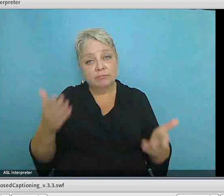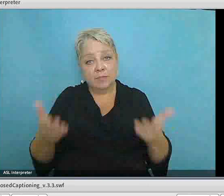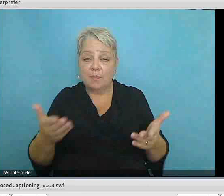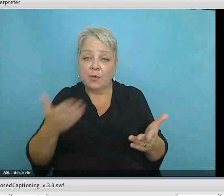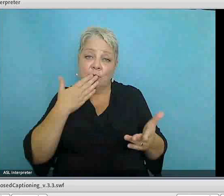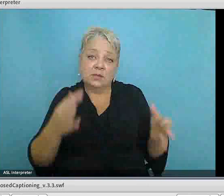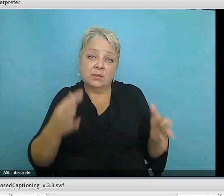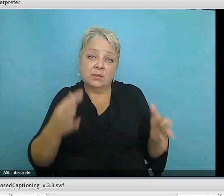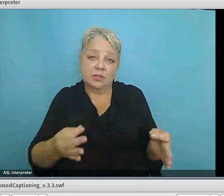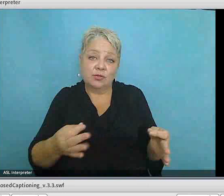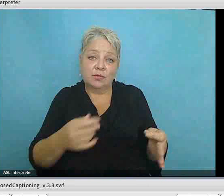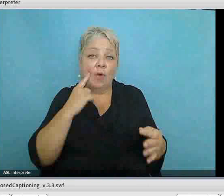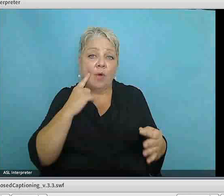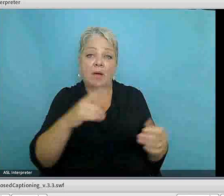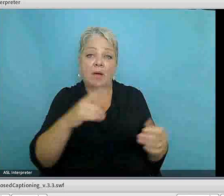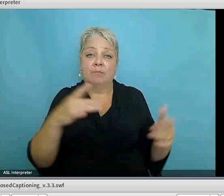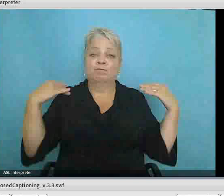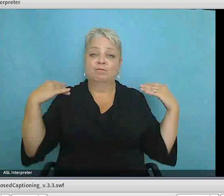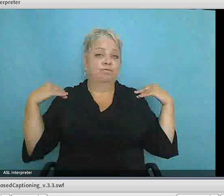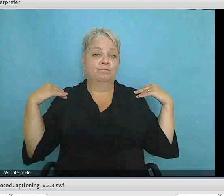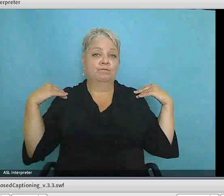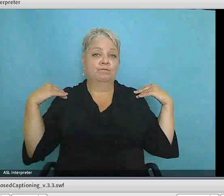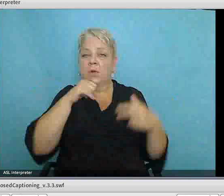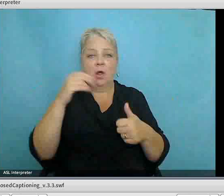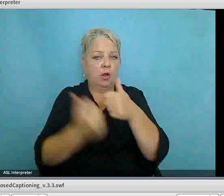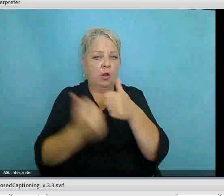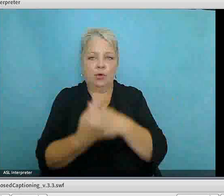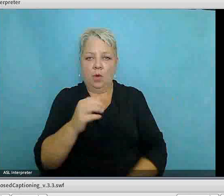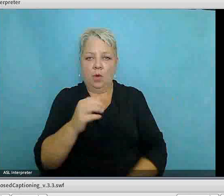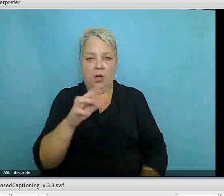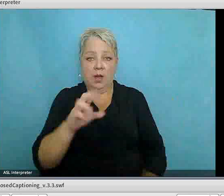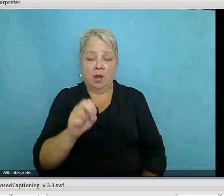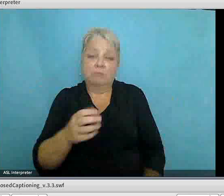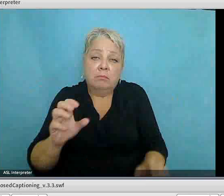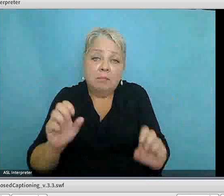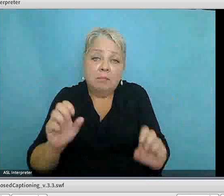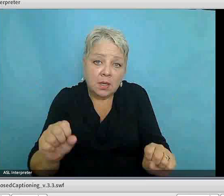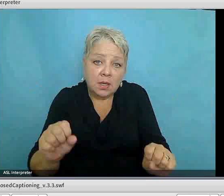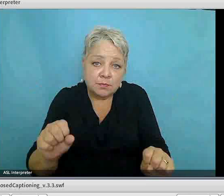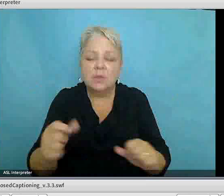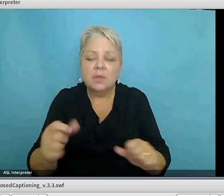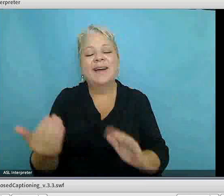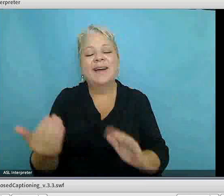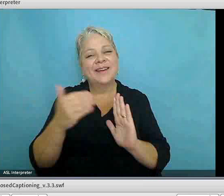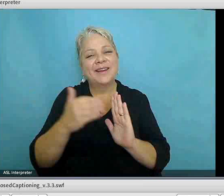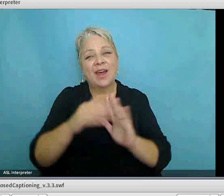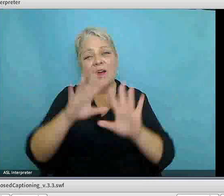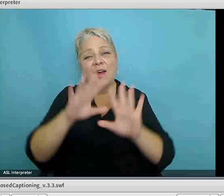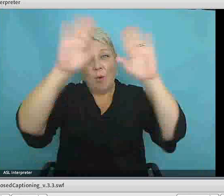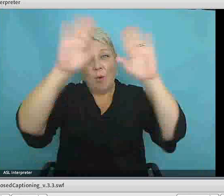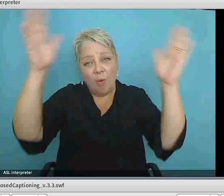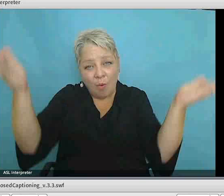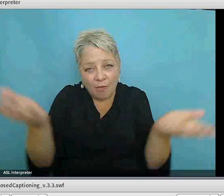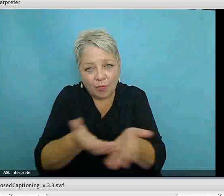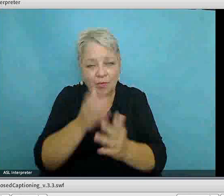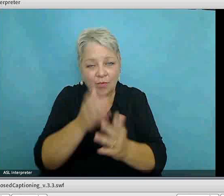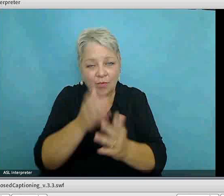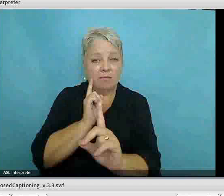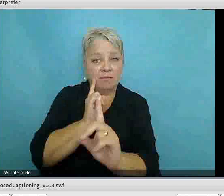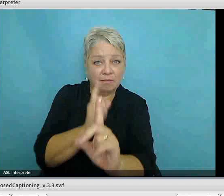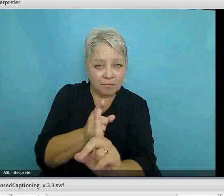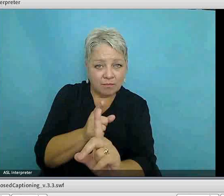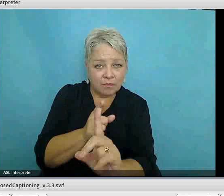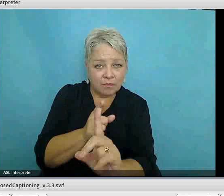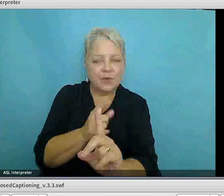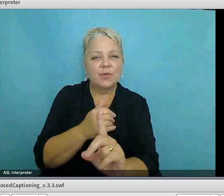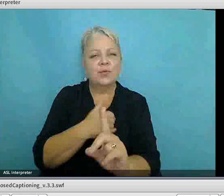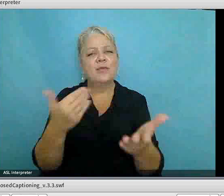So again, this is all about having a new choice for people and presenting to people a new